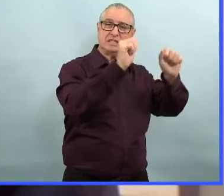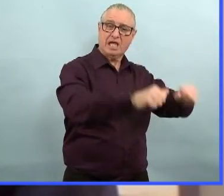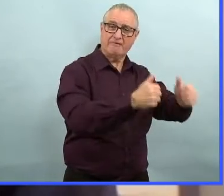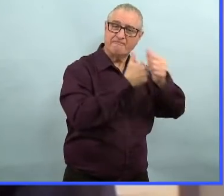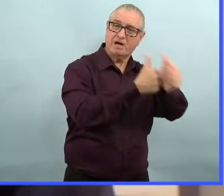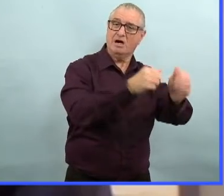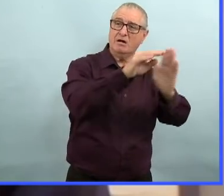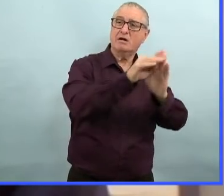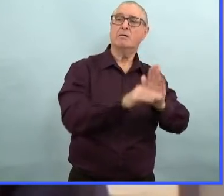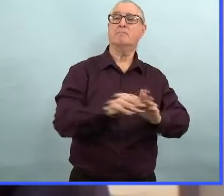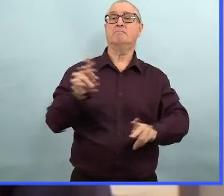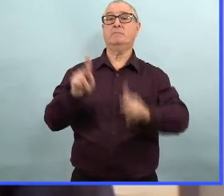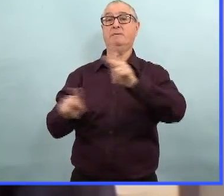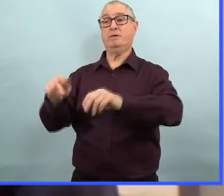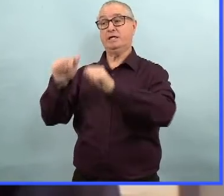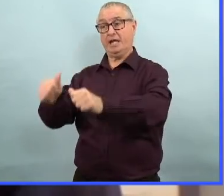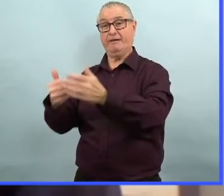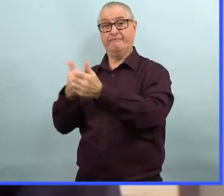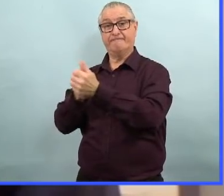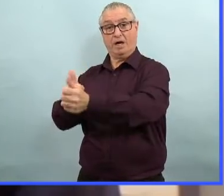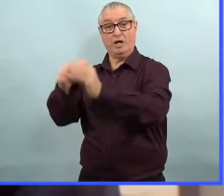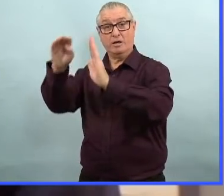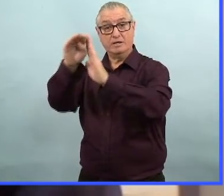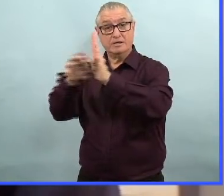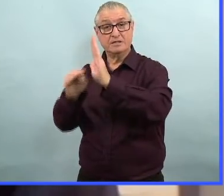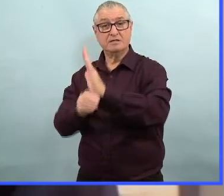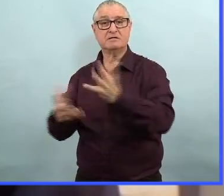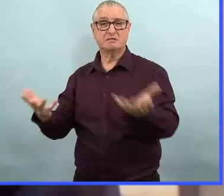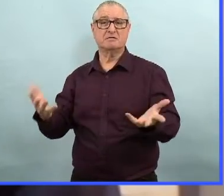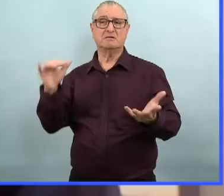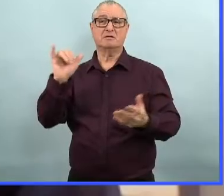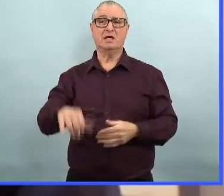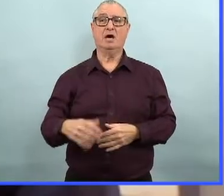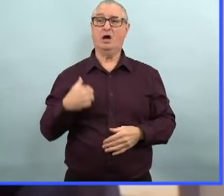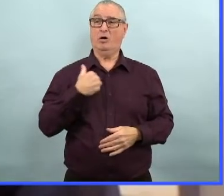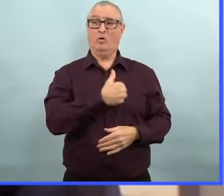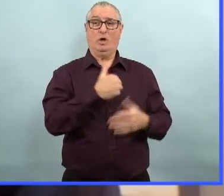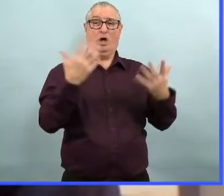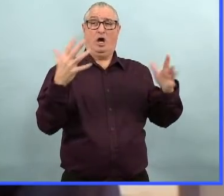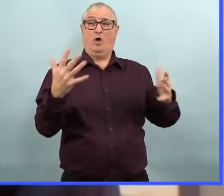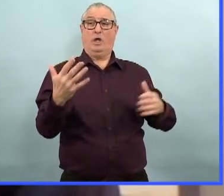we have a significant amount of manitobans vaccinated now with more and more getting